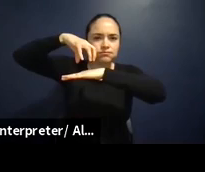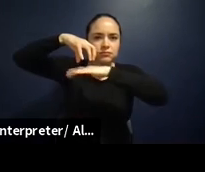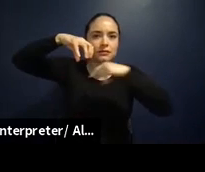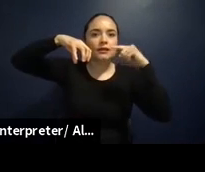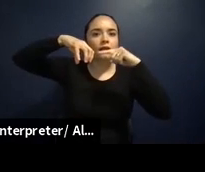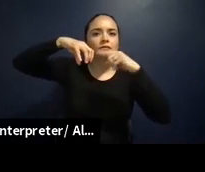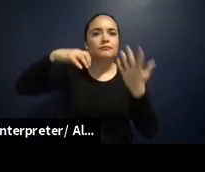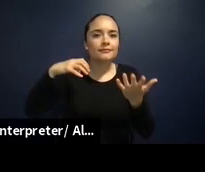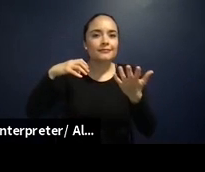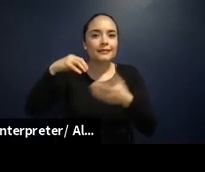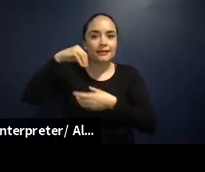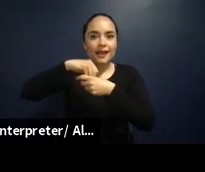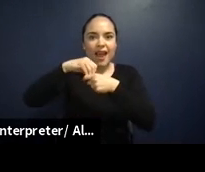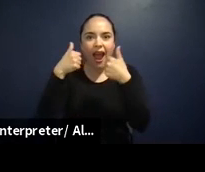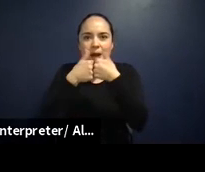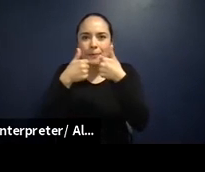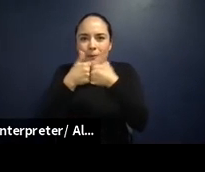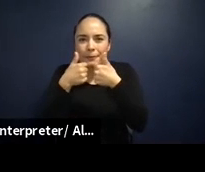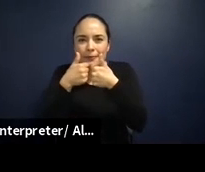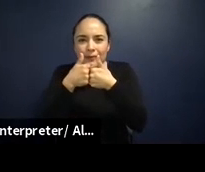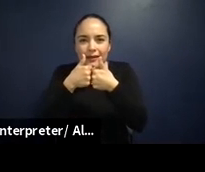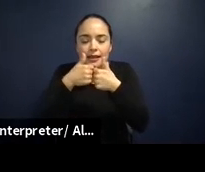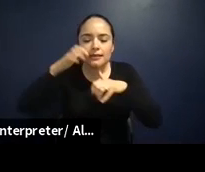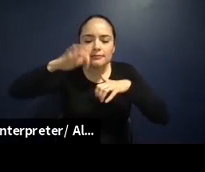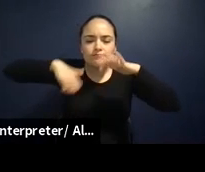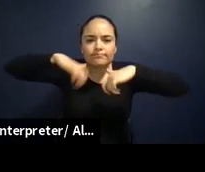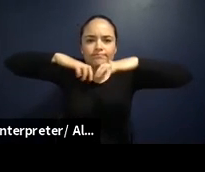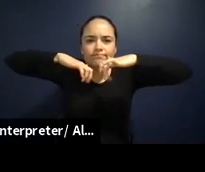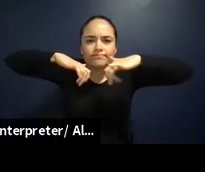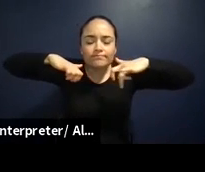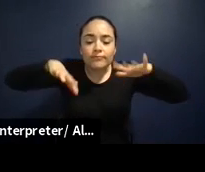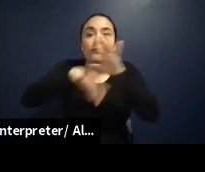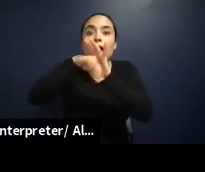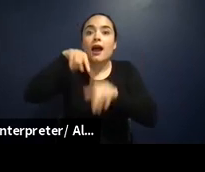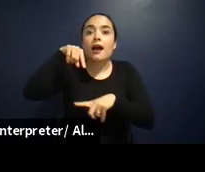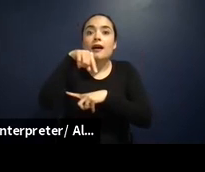very well -- certainly in the sandstones, that's accurate. So there's a picture of my colleague, Dr.